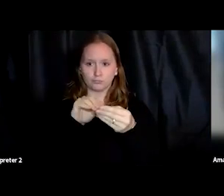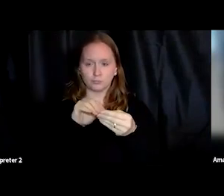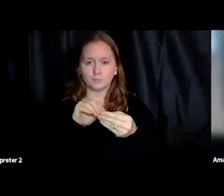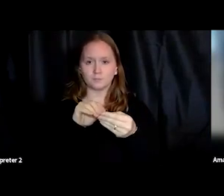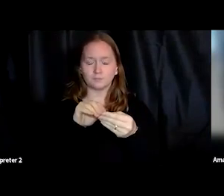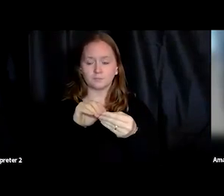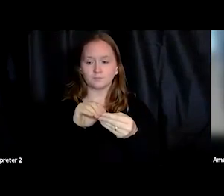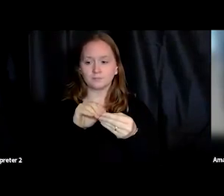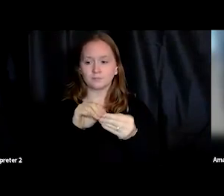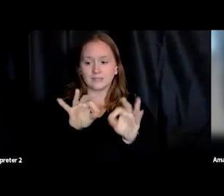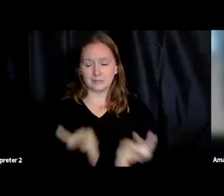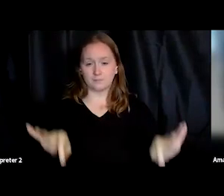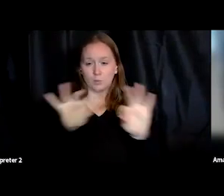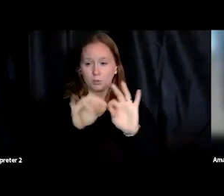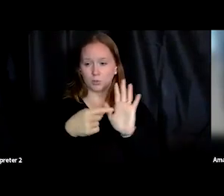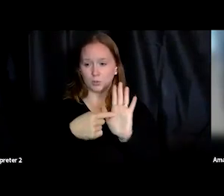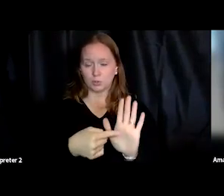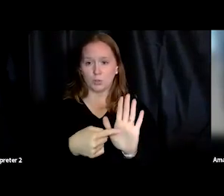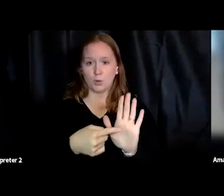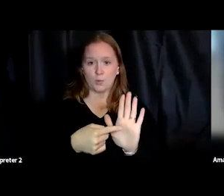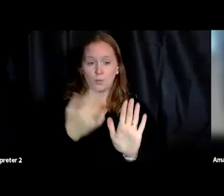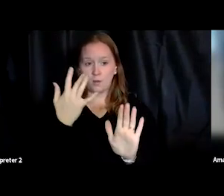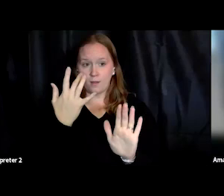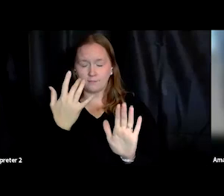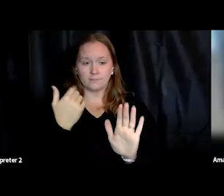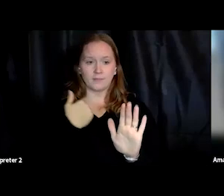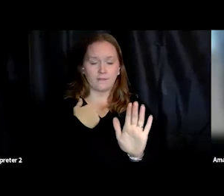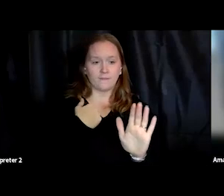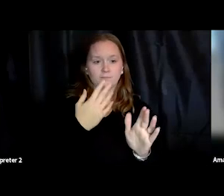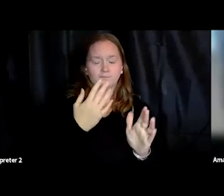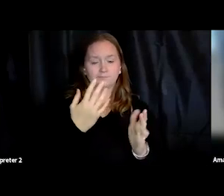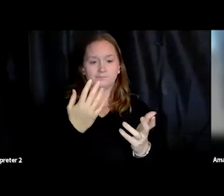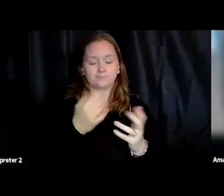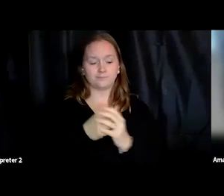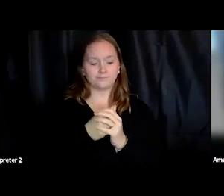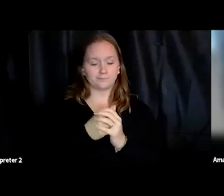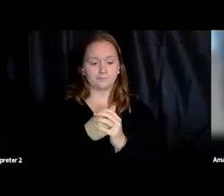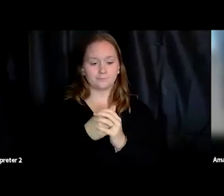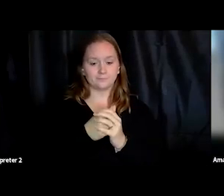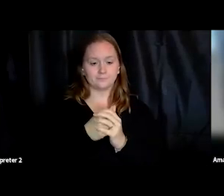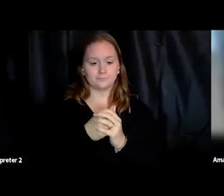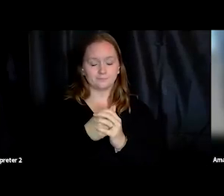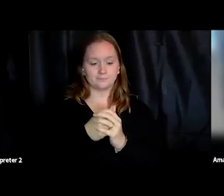because someone has a medically determinable physical or mental health impairment, they're unable to earn